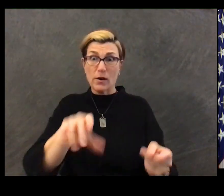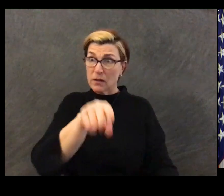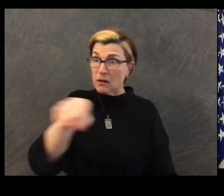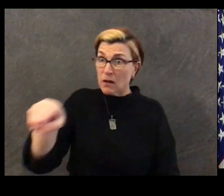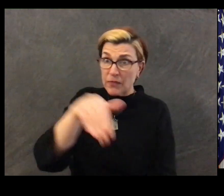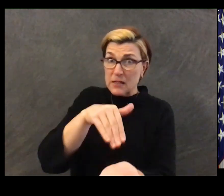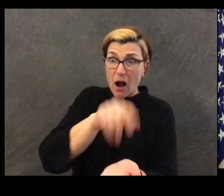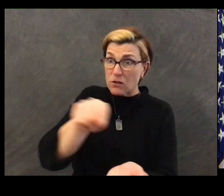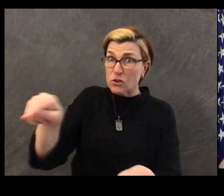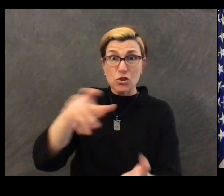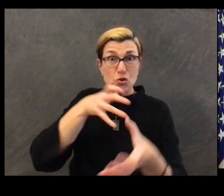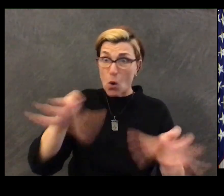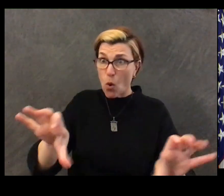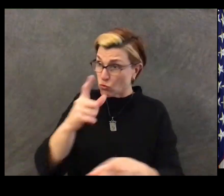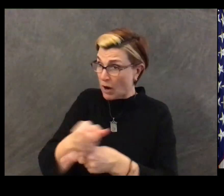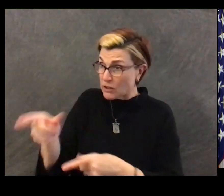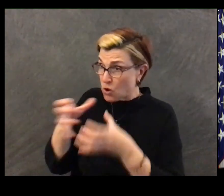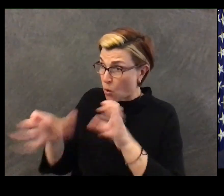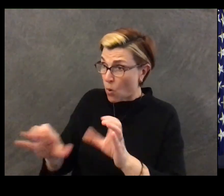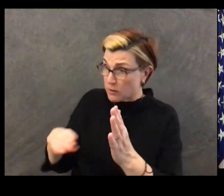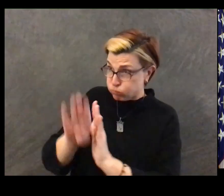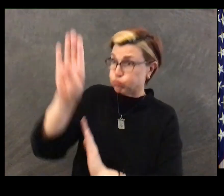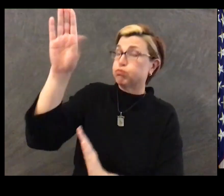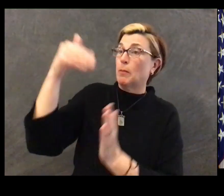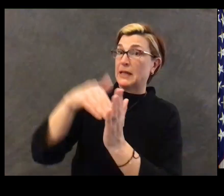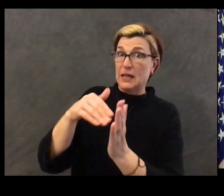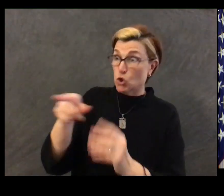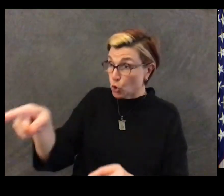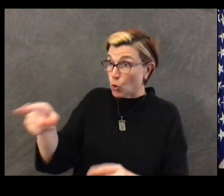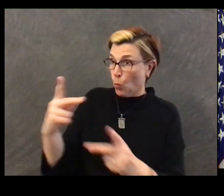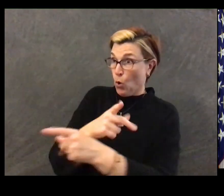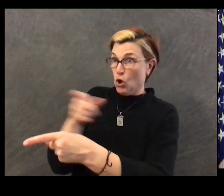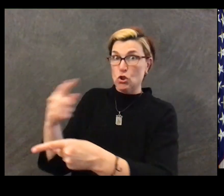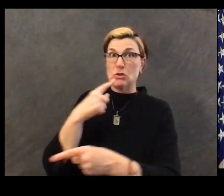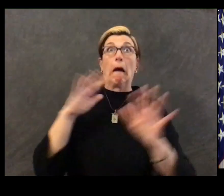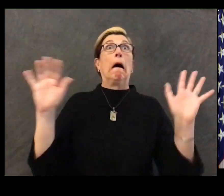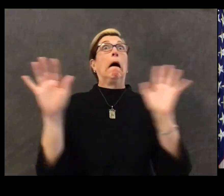I don't think you want one do you have you especially we don't want rebounds